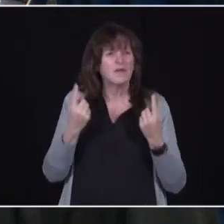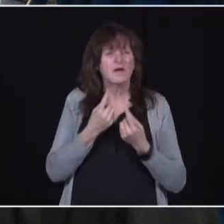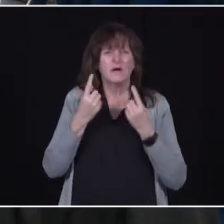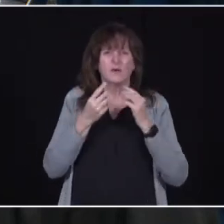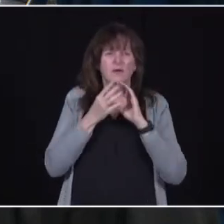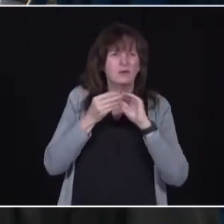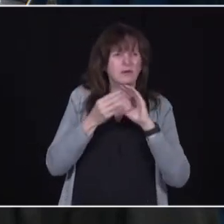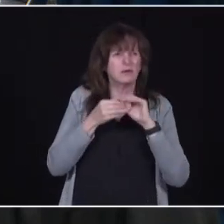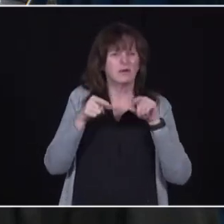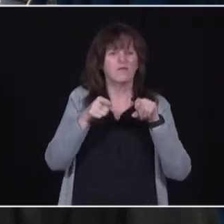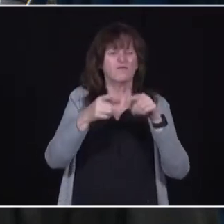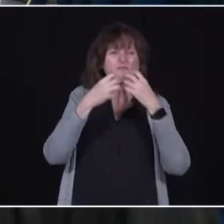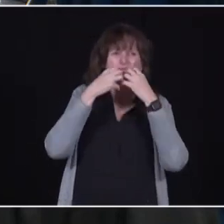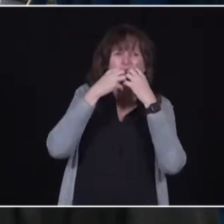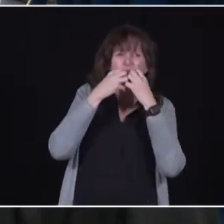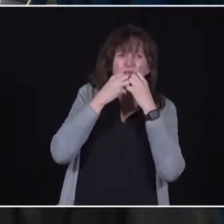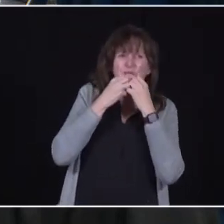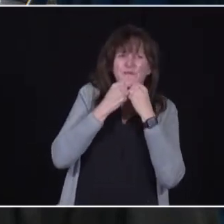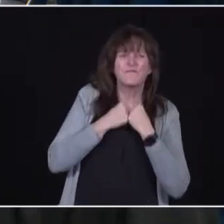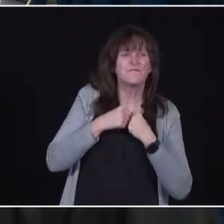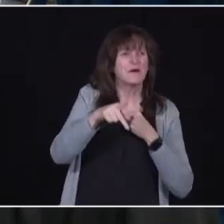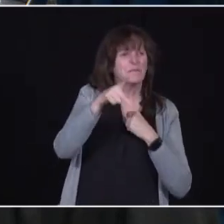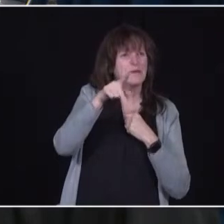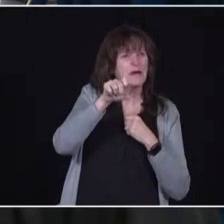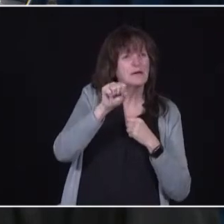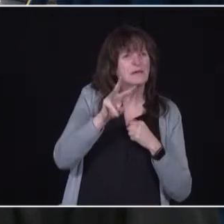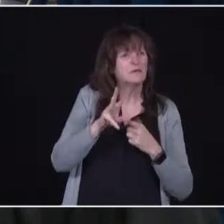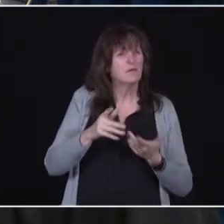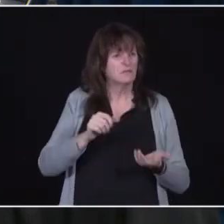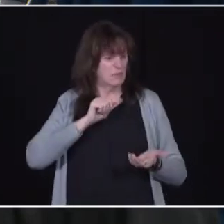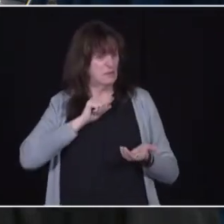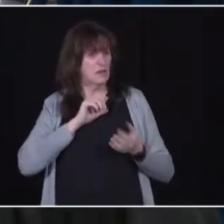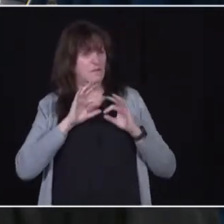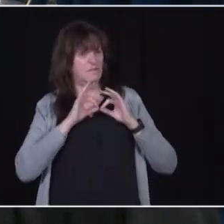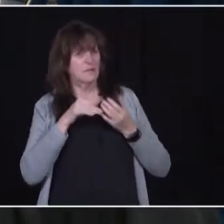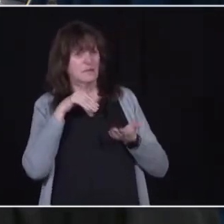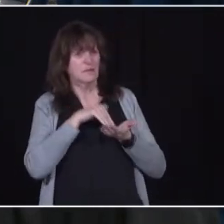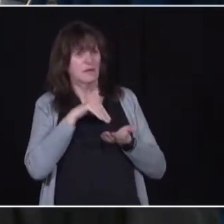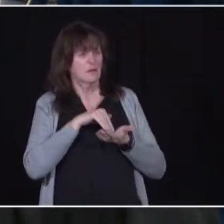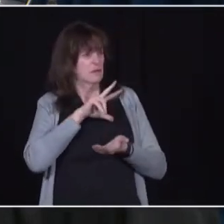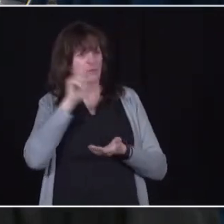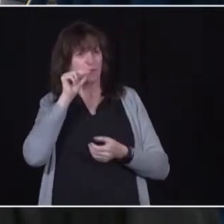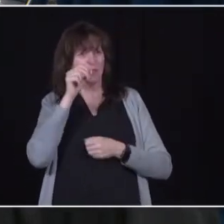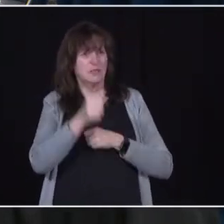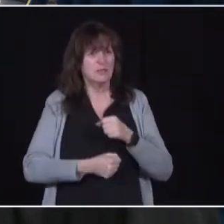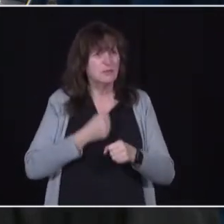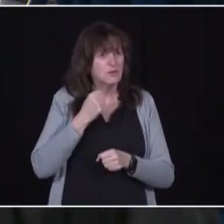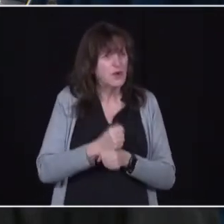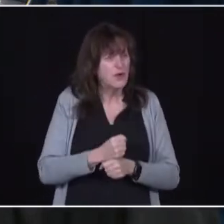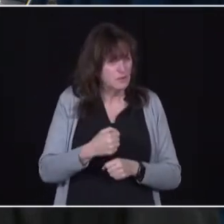for almost 3 decades and as a daughter who had a parent in long-term care,